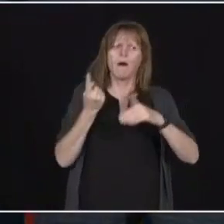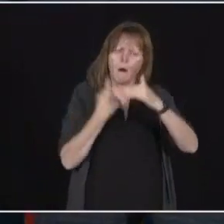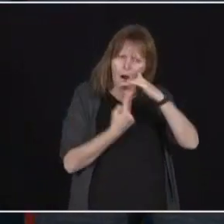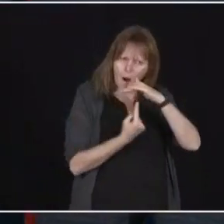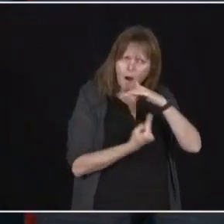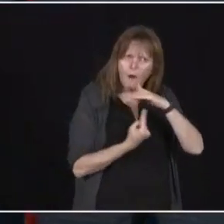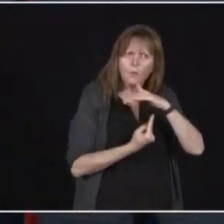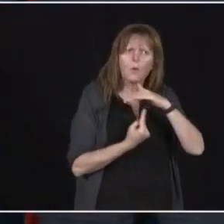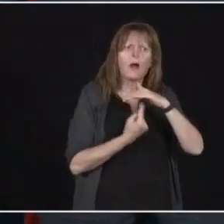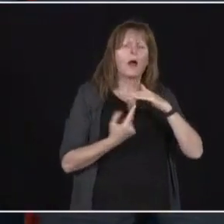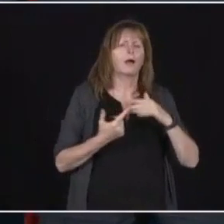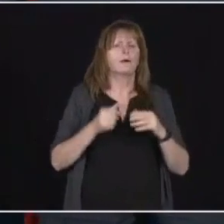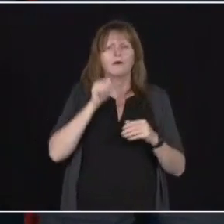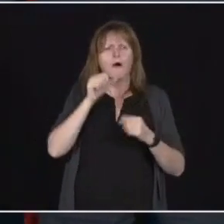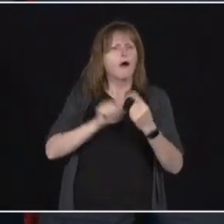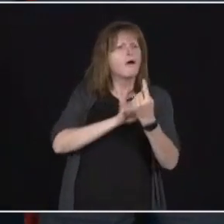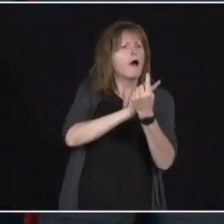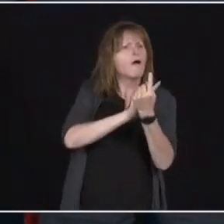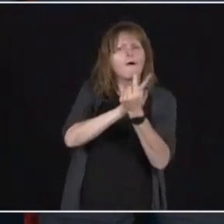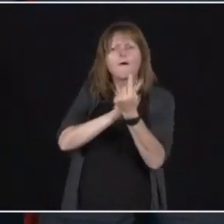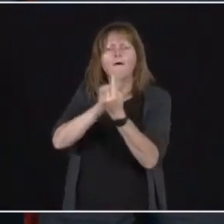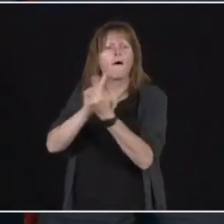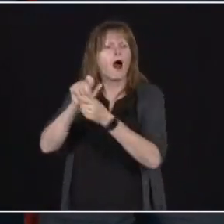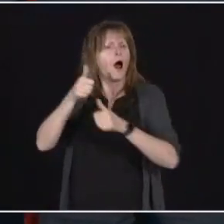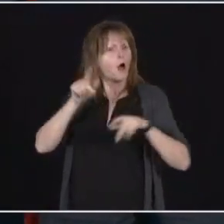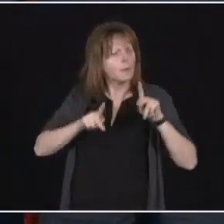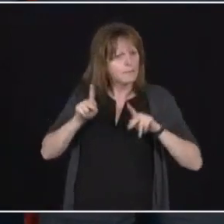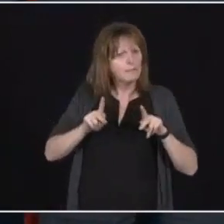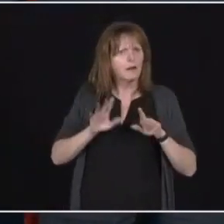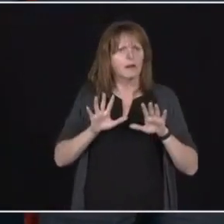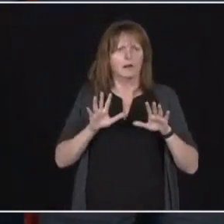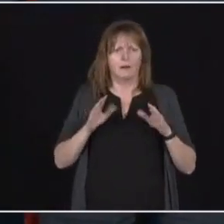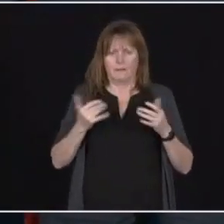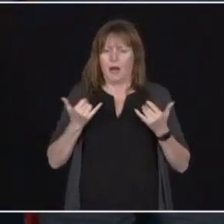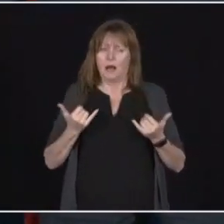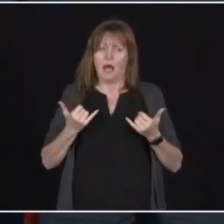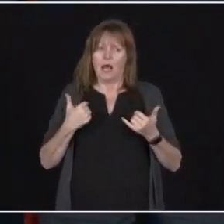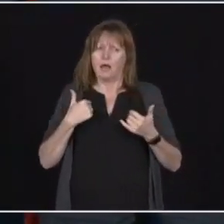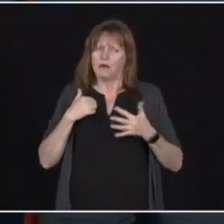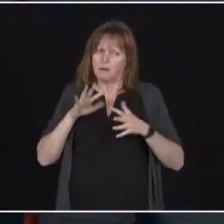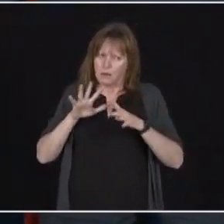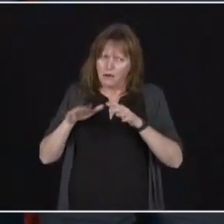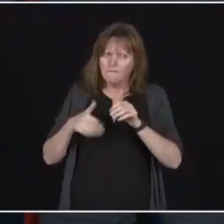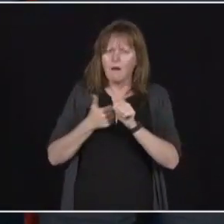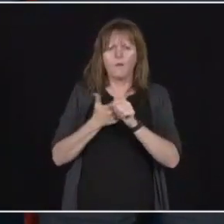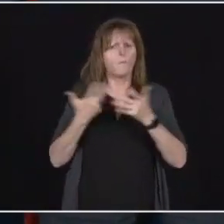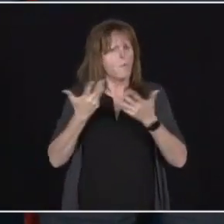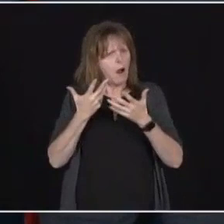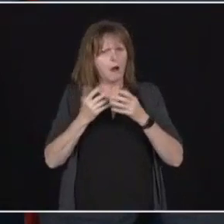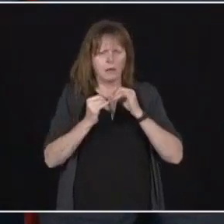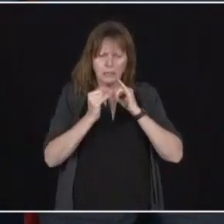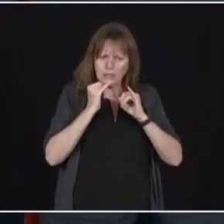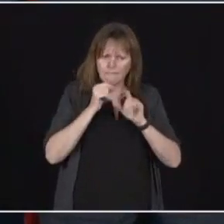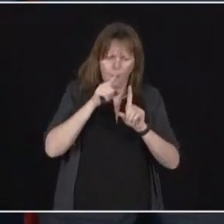tested positive, that they needed to self isolate. They needed to make sure that they did not be in touch with other people.